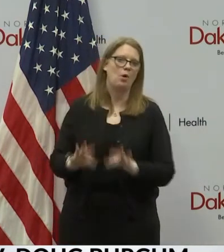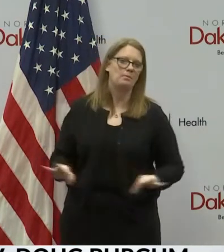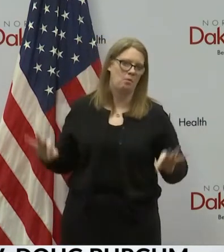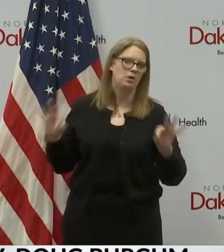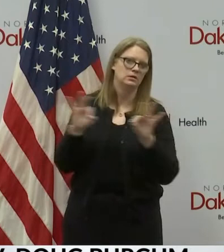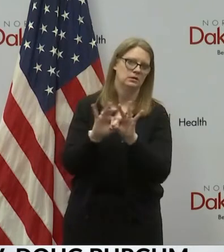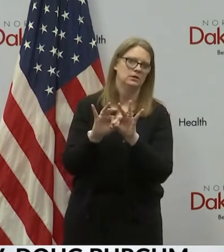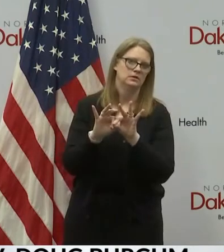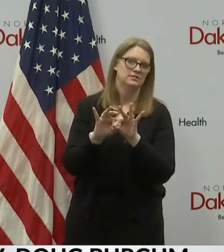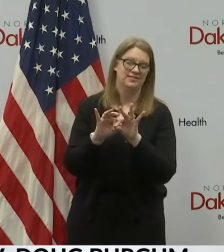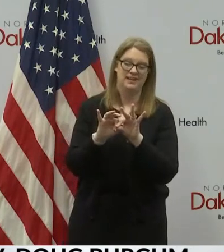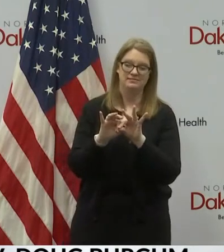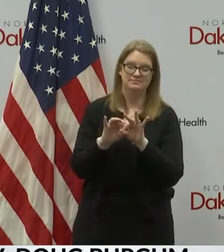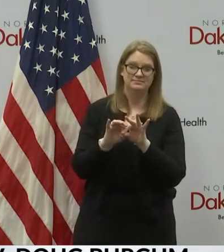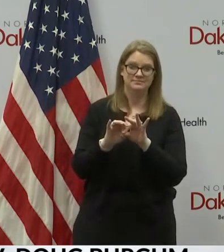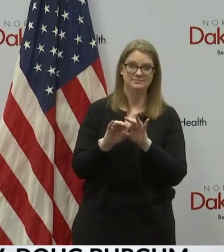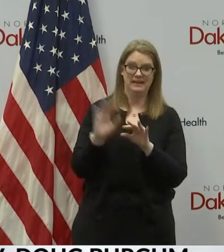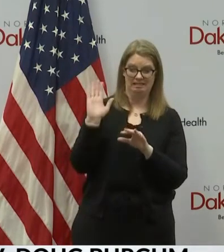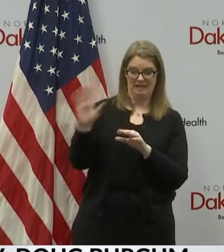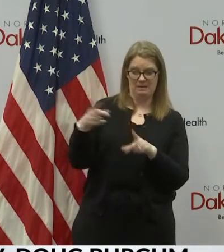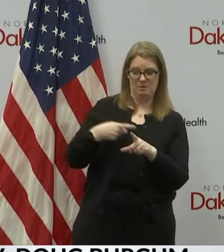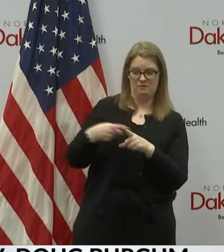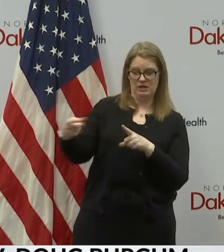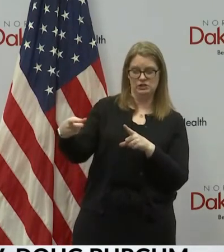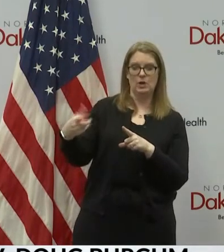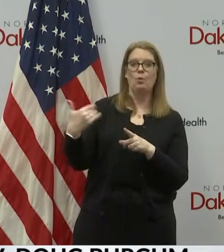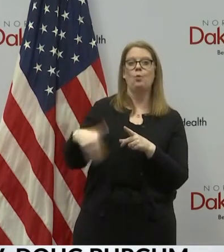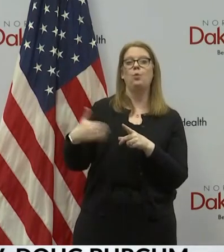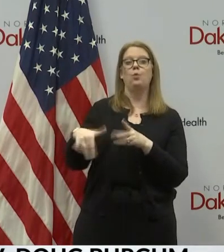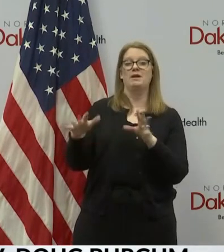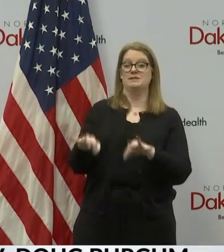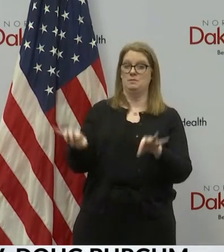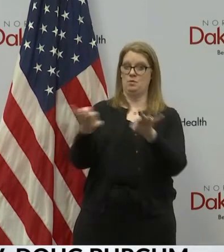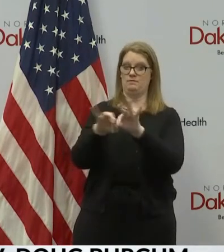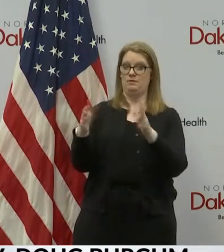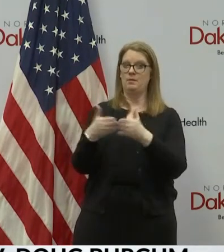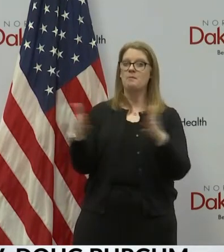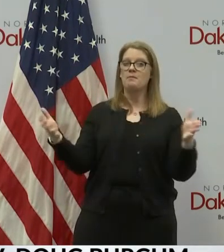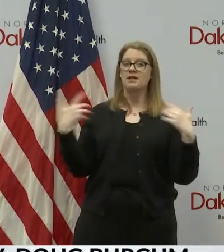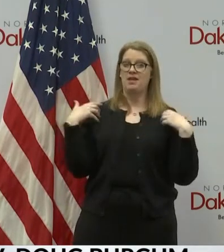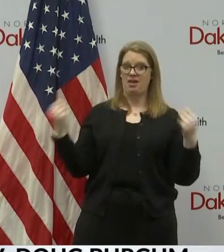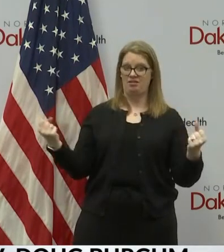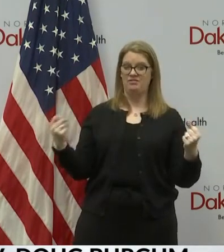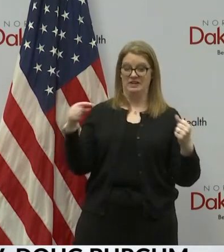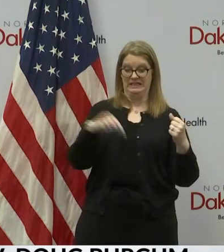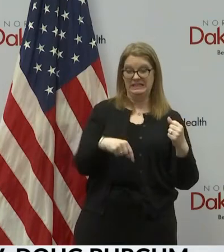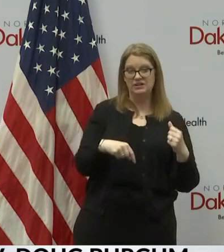NATION SAFE. IT'S PROBABLY A MORE IMPORTANT THAN EVER THAT WE RECOGNIZE THAT THAT IS A PROFESSION IS KEY TO